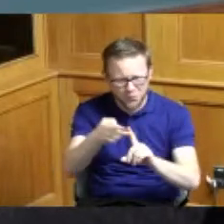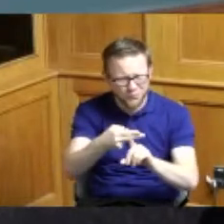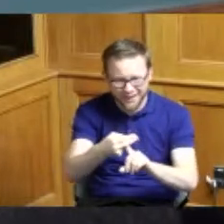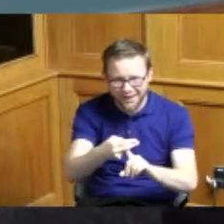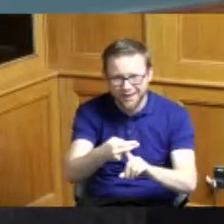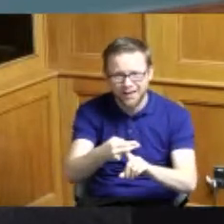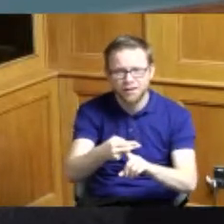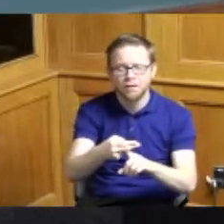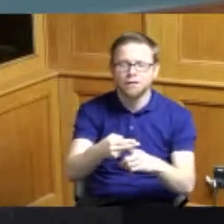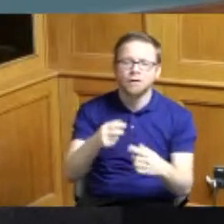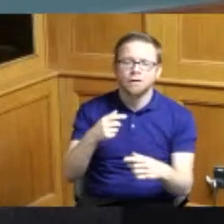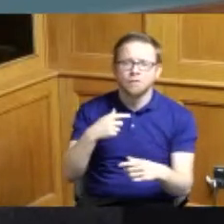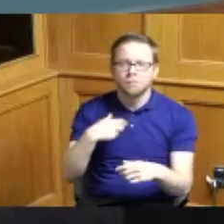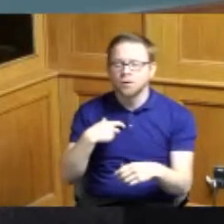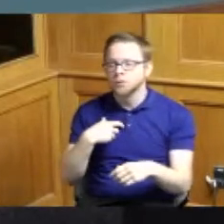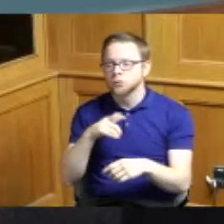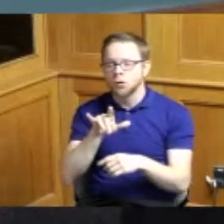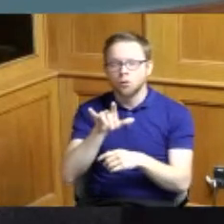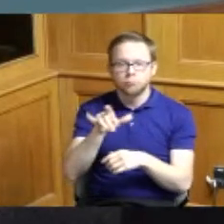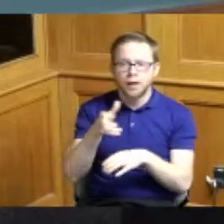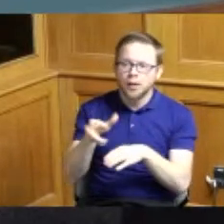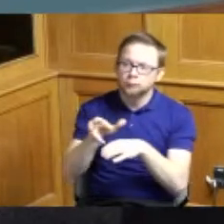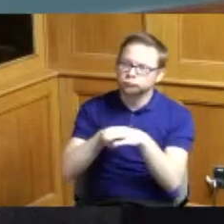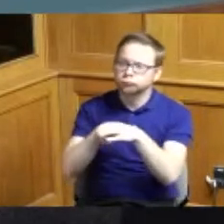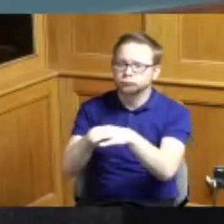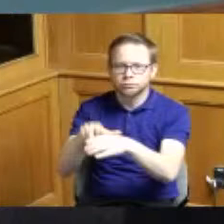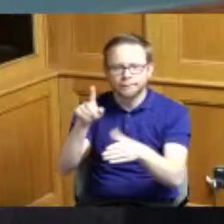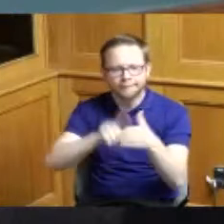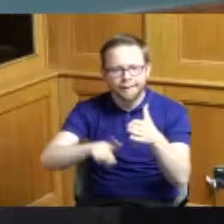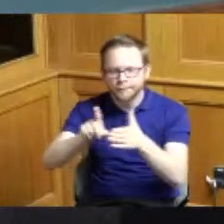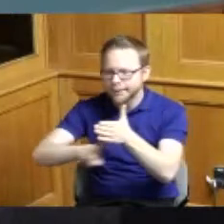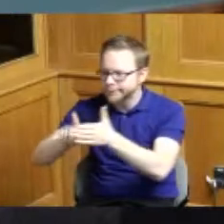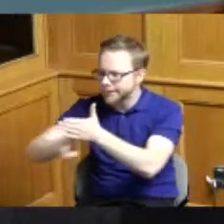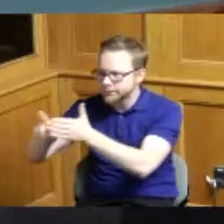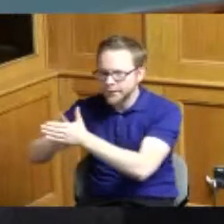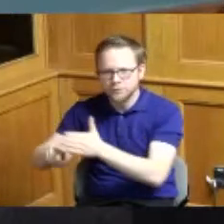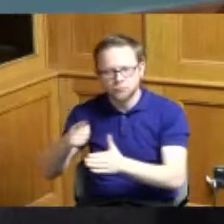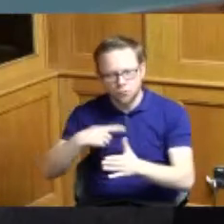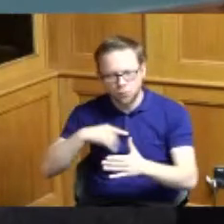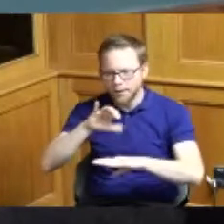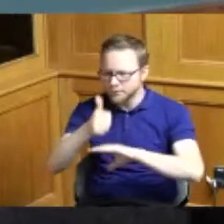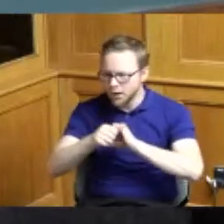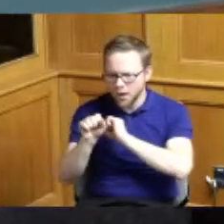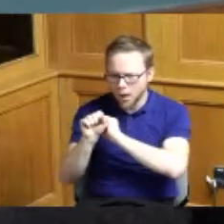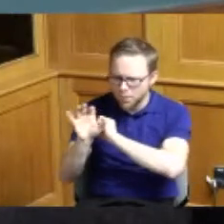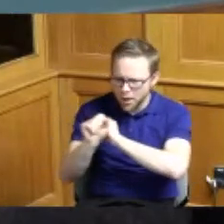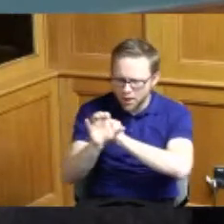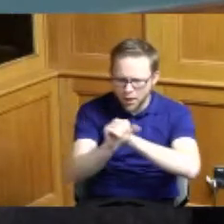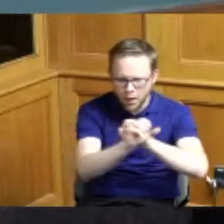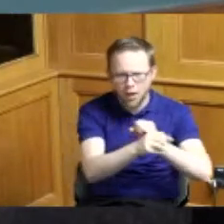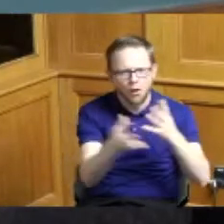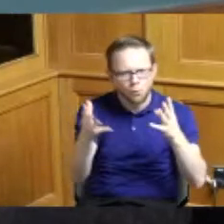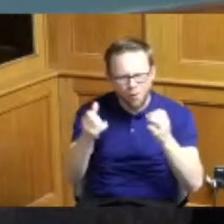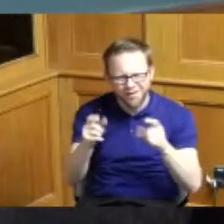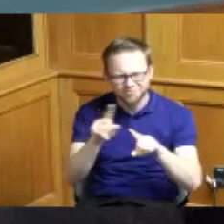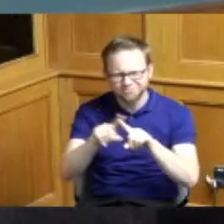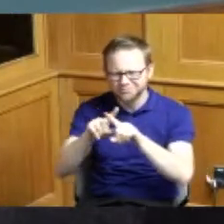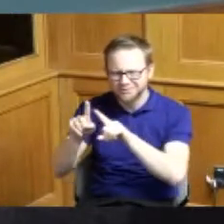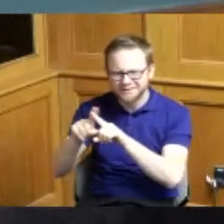people were canceling I put together a campaign to bring conventions to Cincinnati I have a track